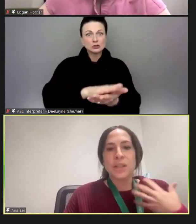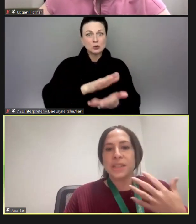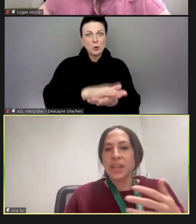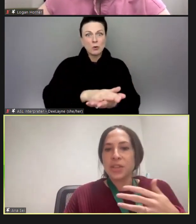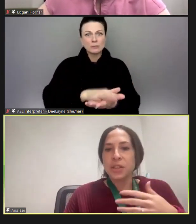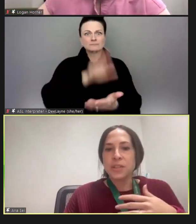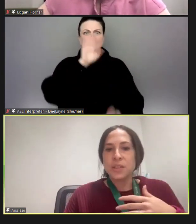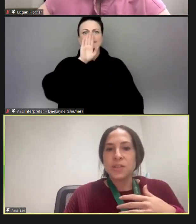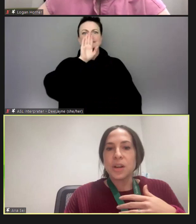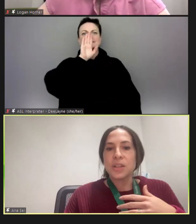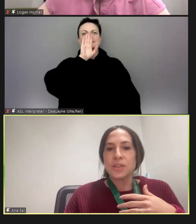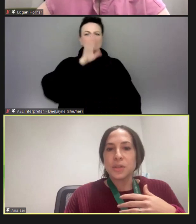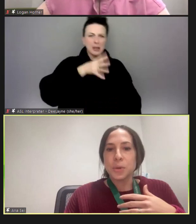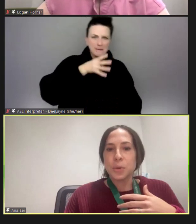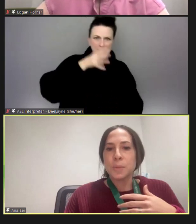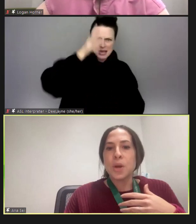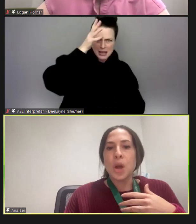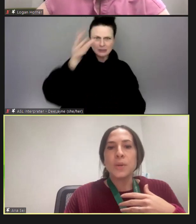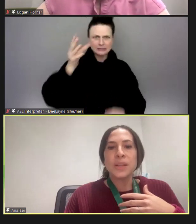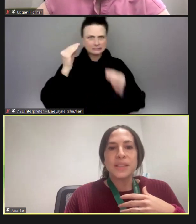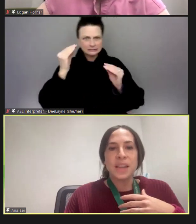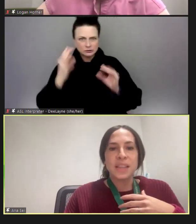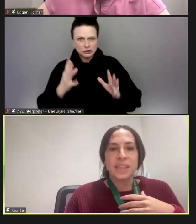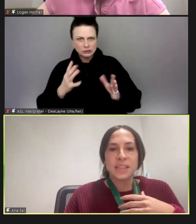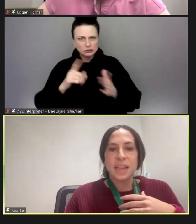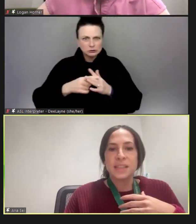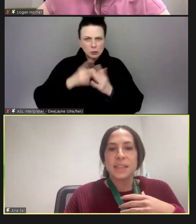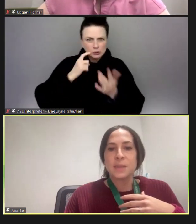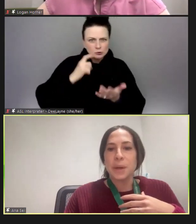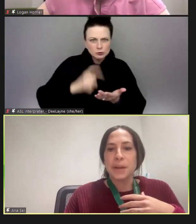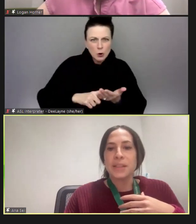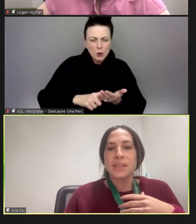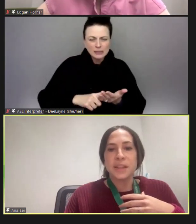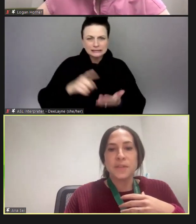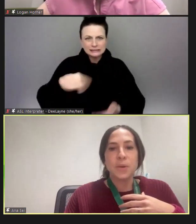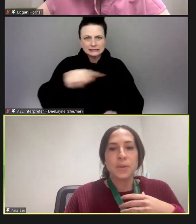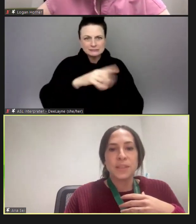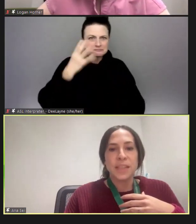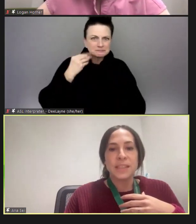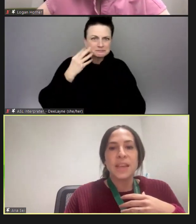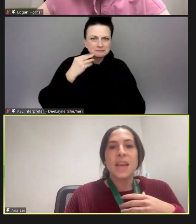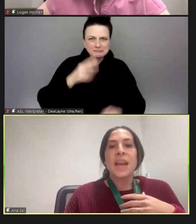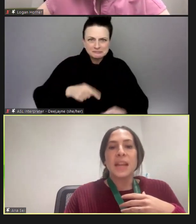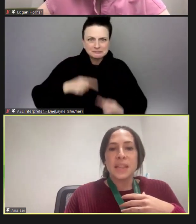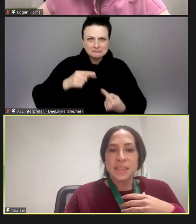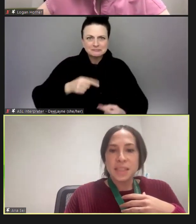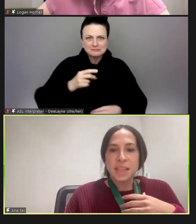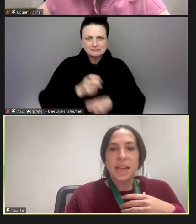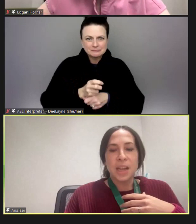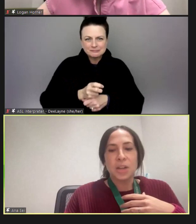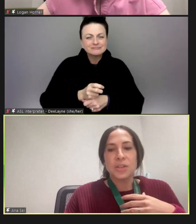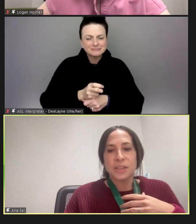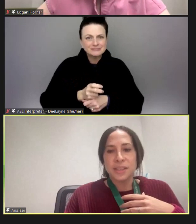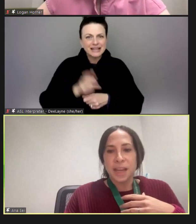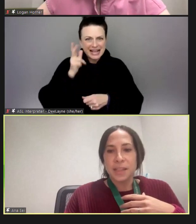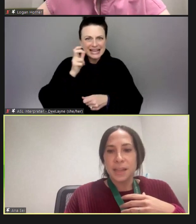teachers start to notice that these kids